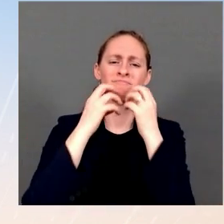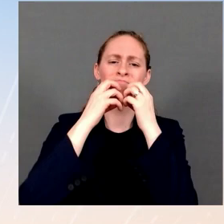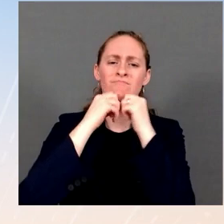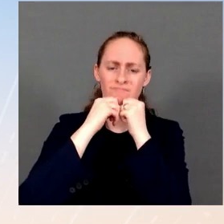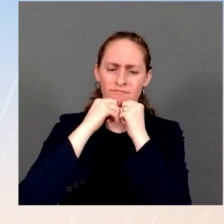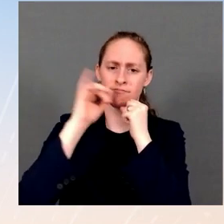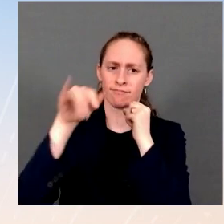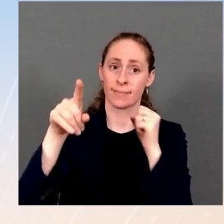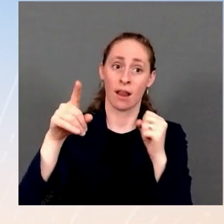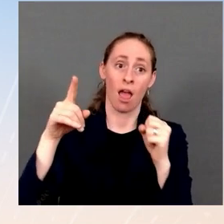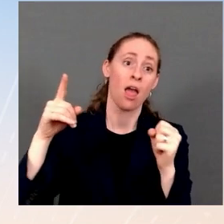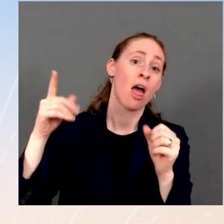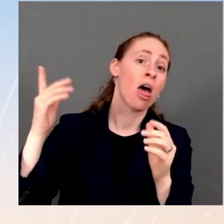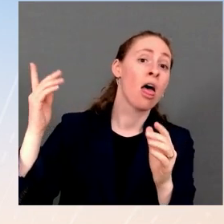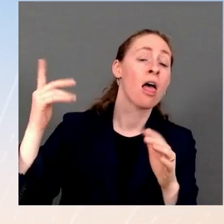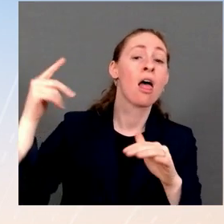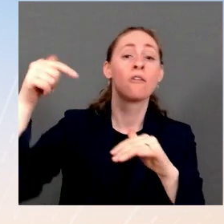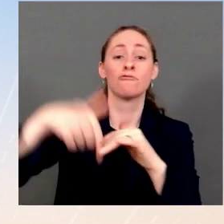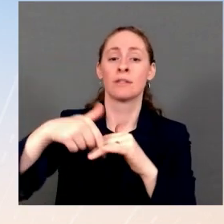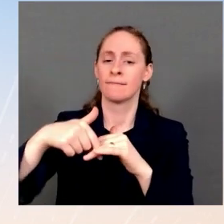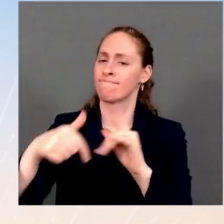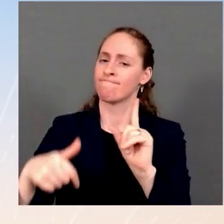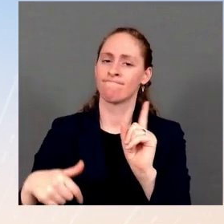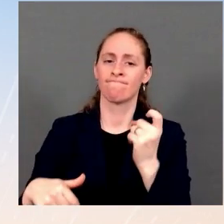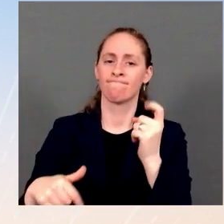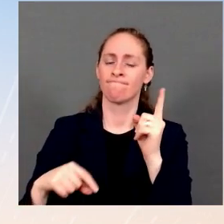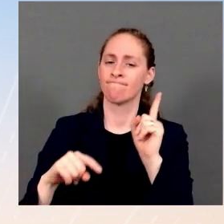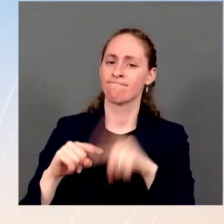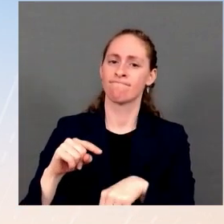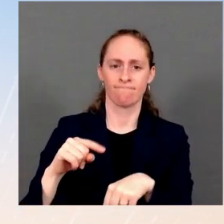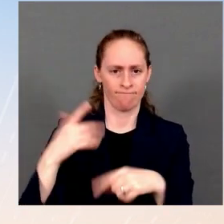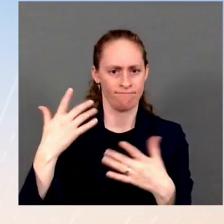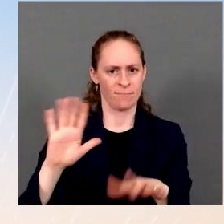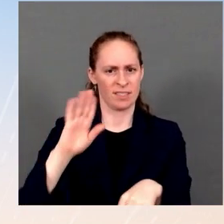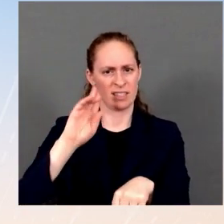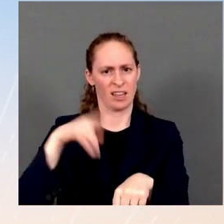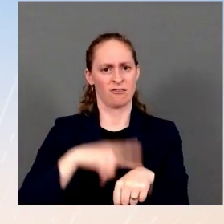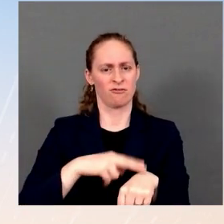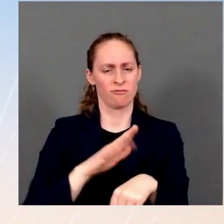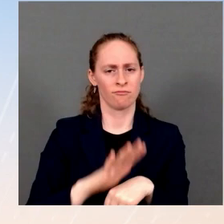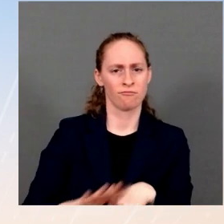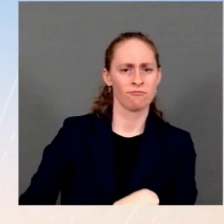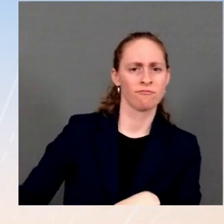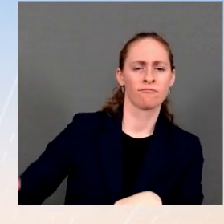and is galvanizing folks across sectors, across states and local governments